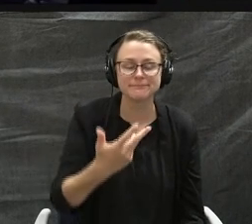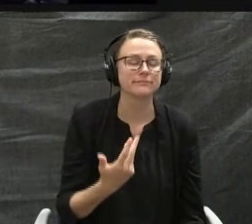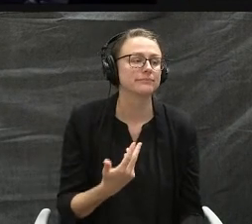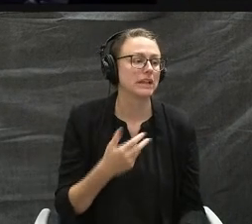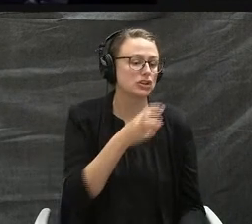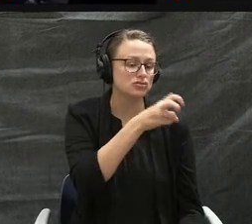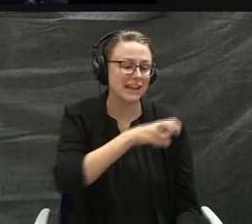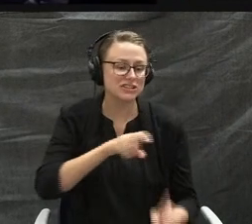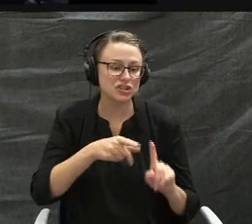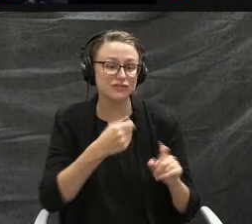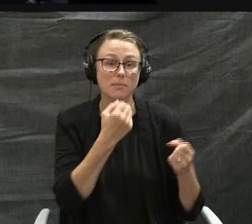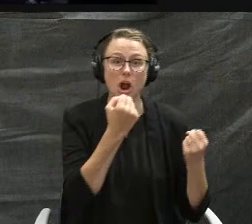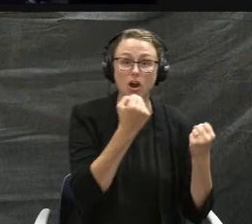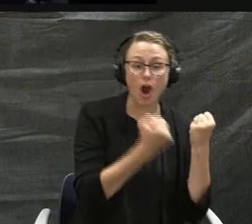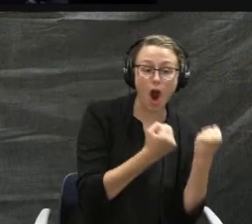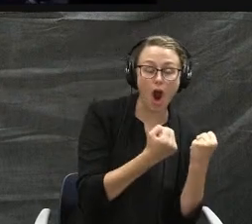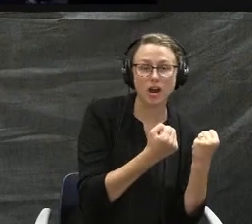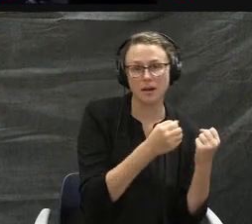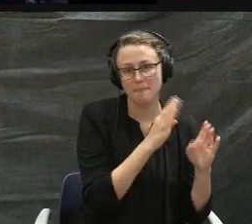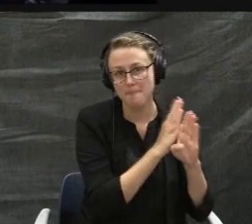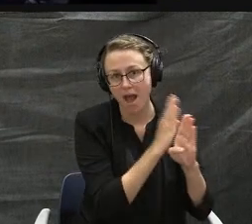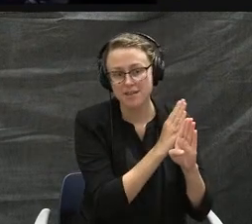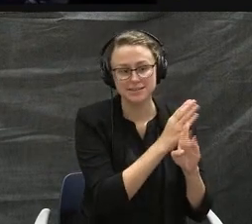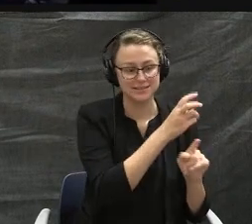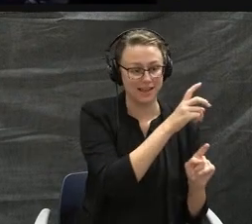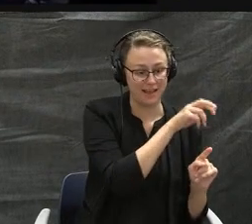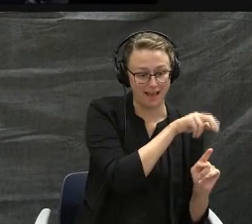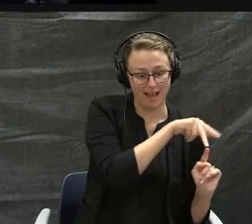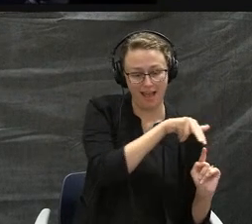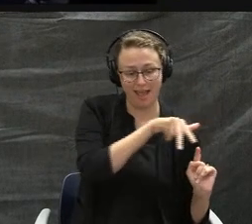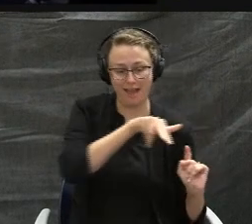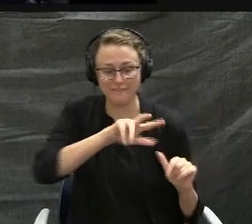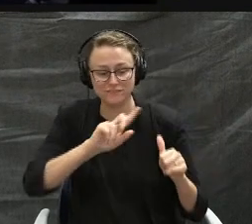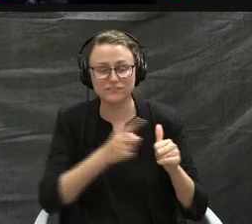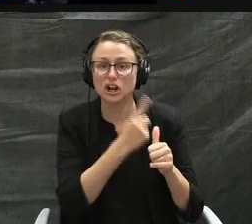From the cars or buses in the morning into their first hour